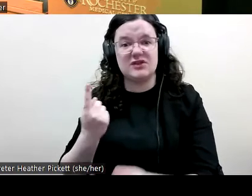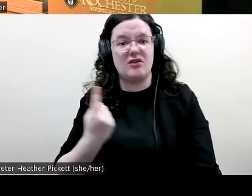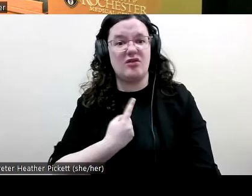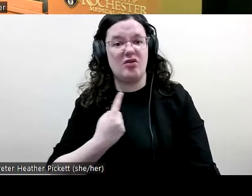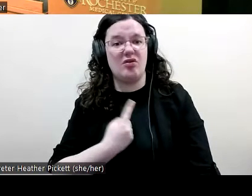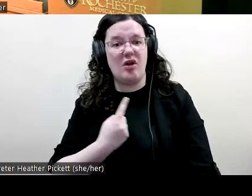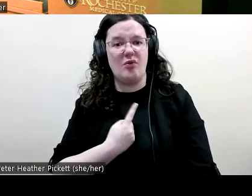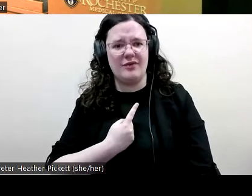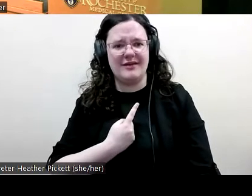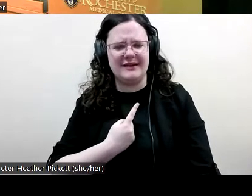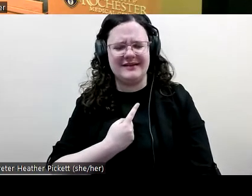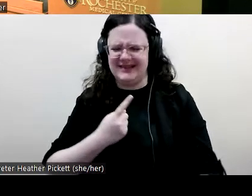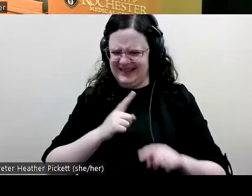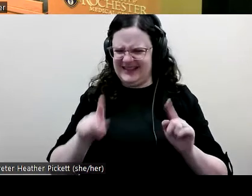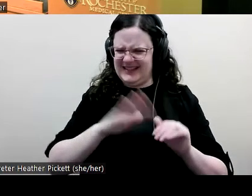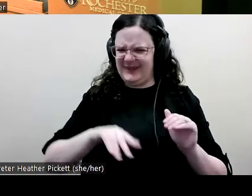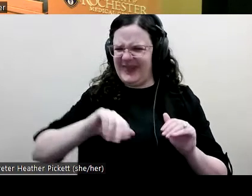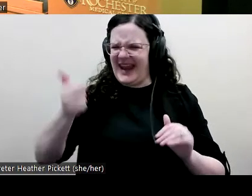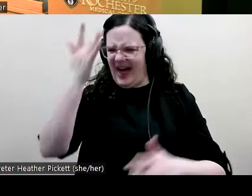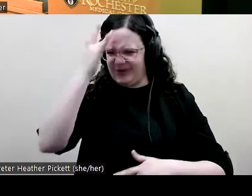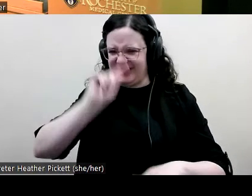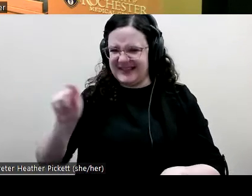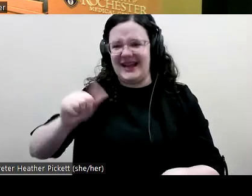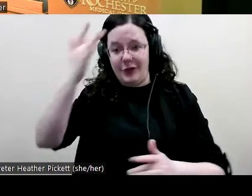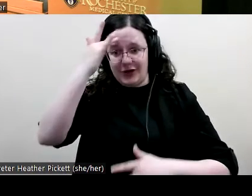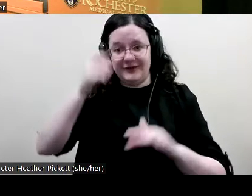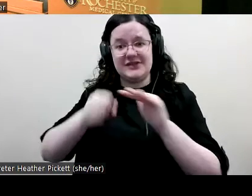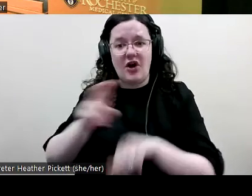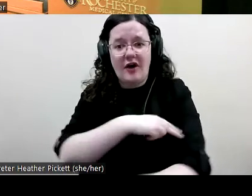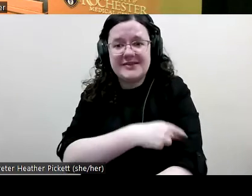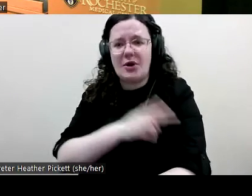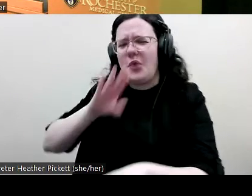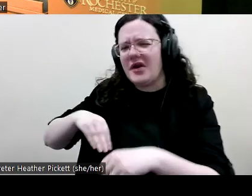illness um and the other thing we know because of negative public attitudes and I don't like